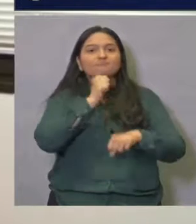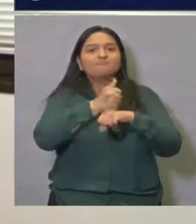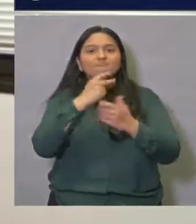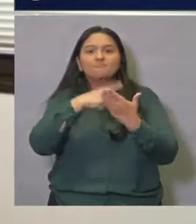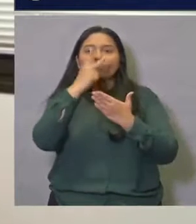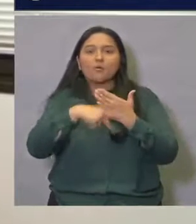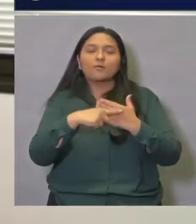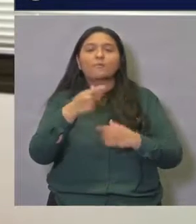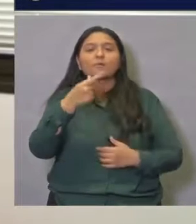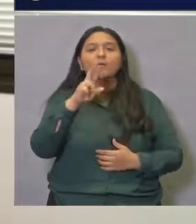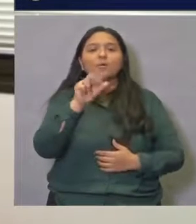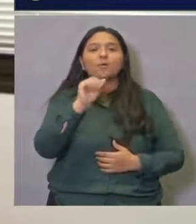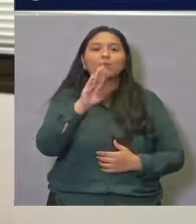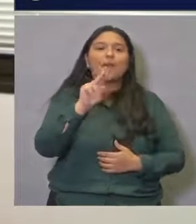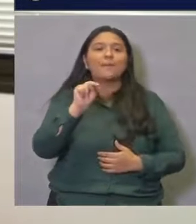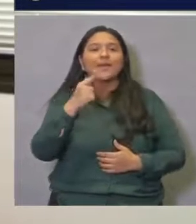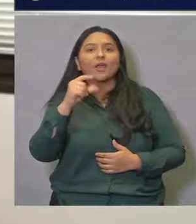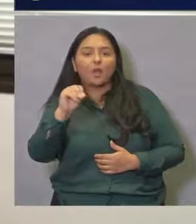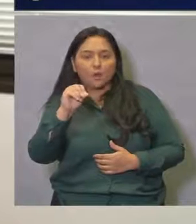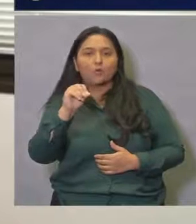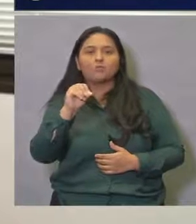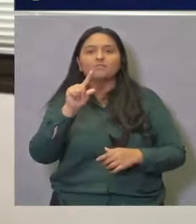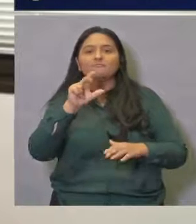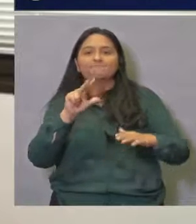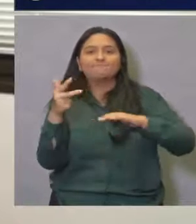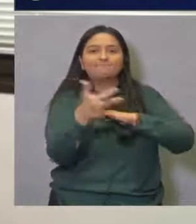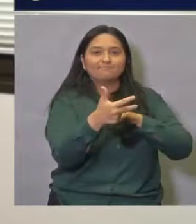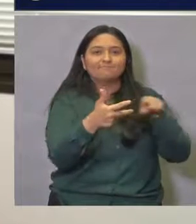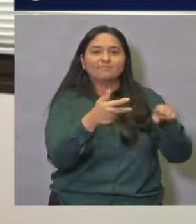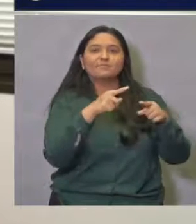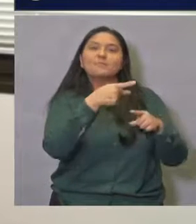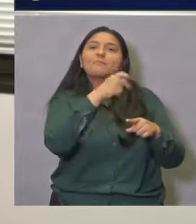DEPARTAMENTO DE PARQUES Y